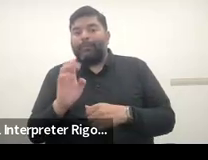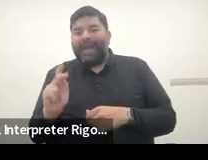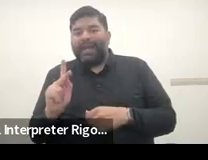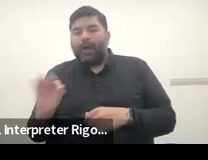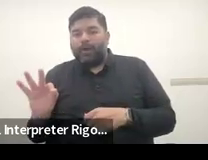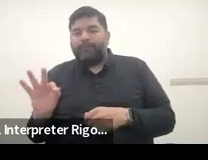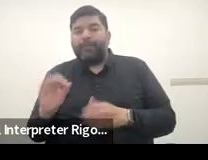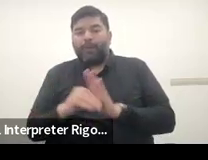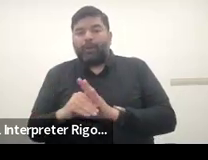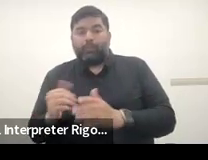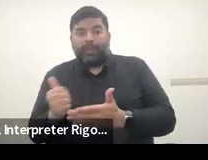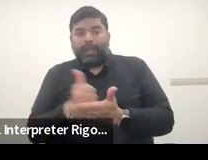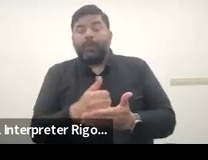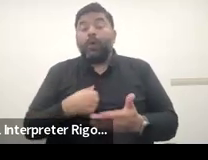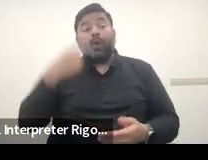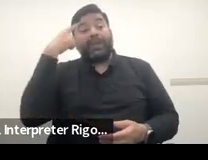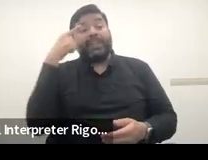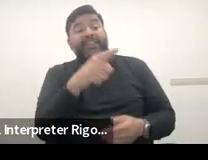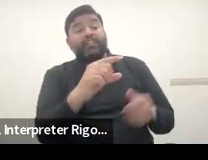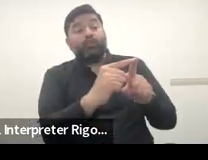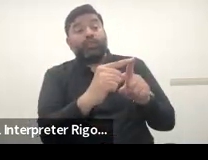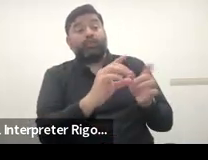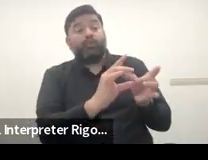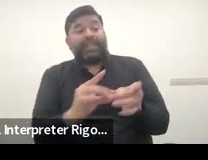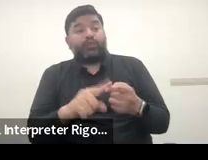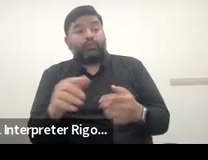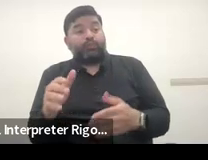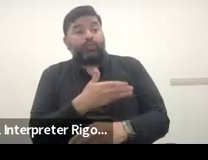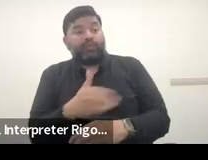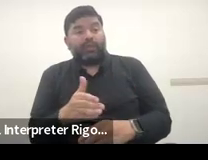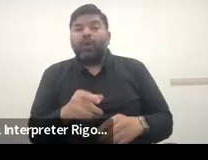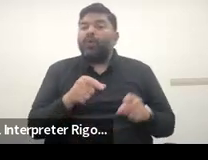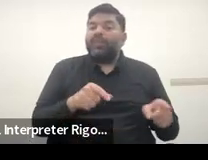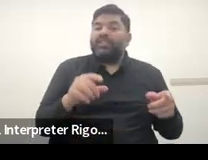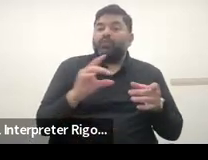"well I think that the word is related to music" or "I think that the word is related to family"